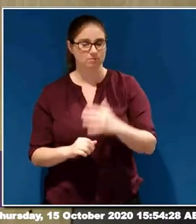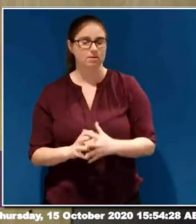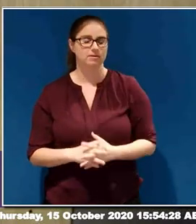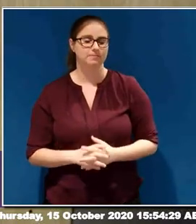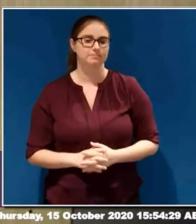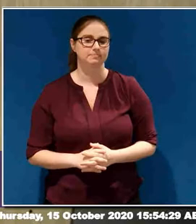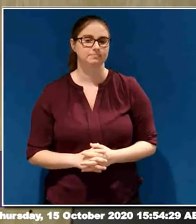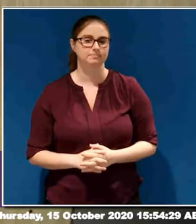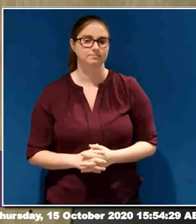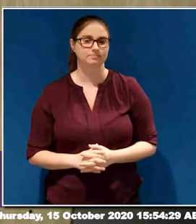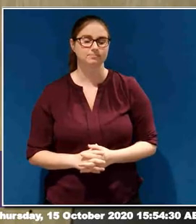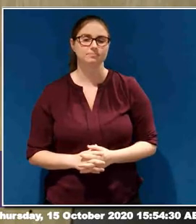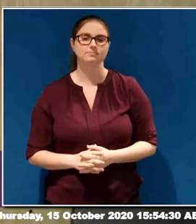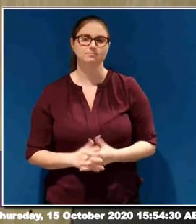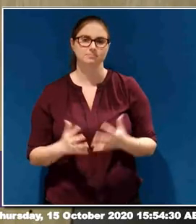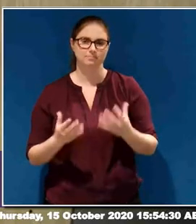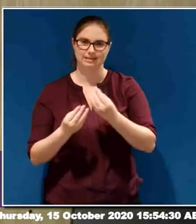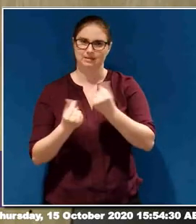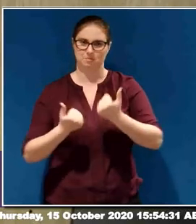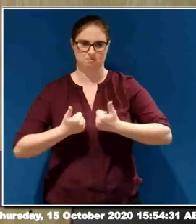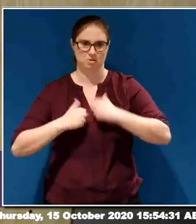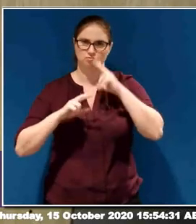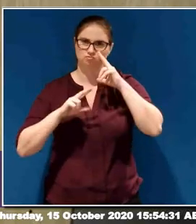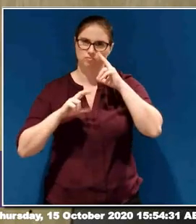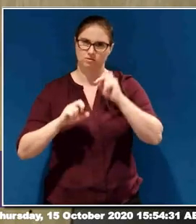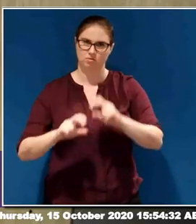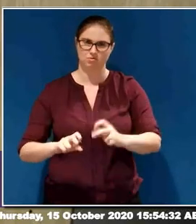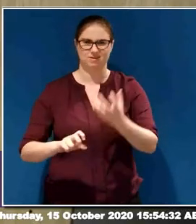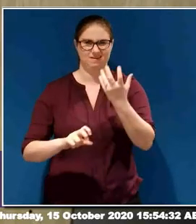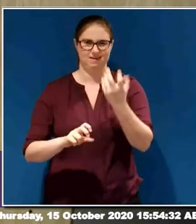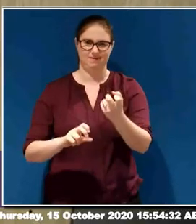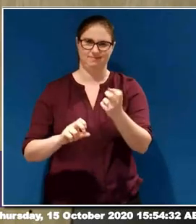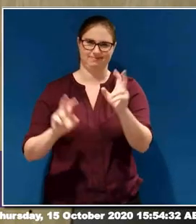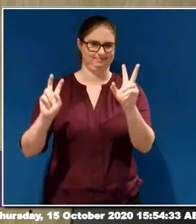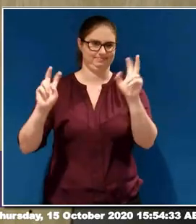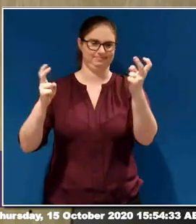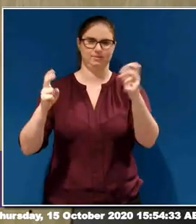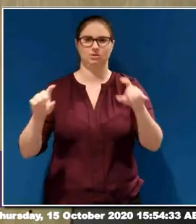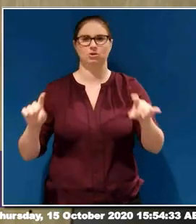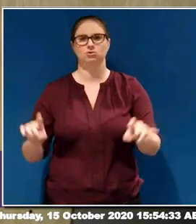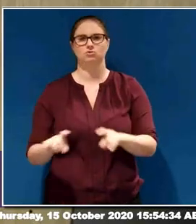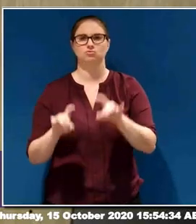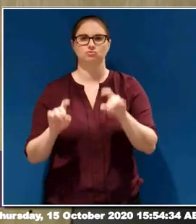“Special Schools a Fast Track to Prison”.